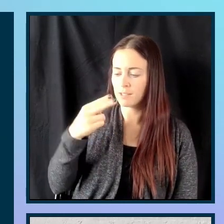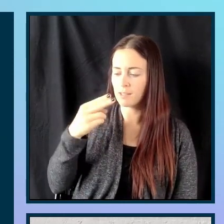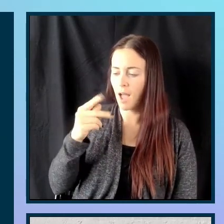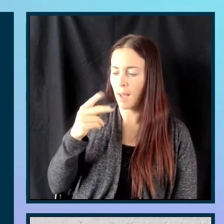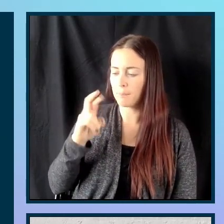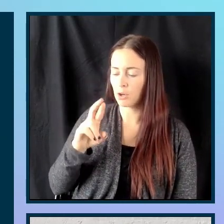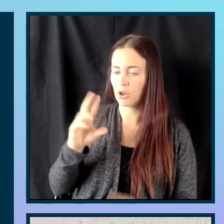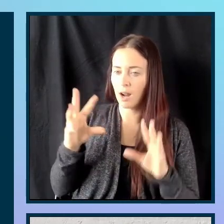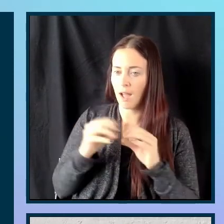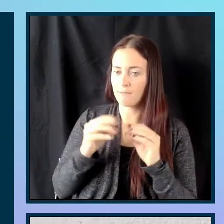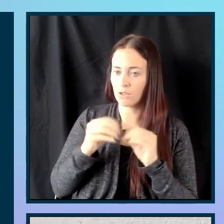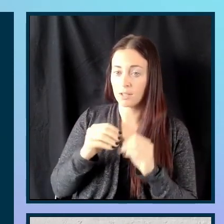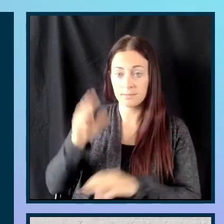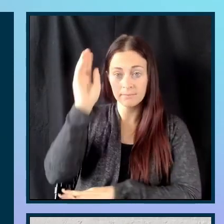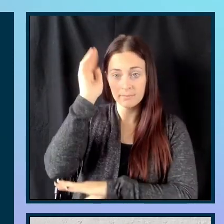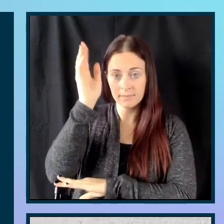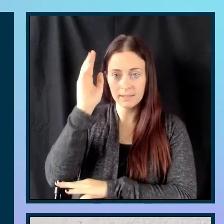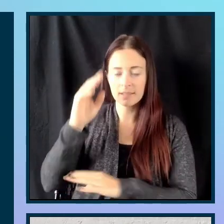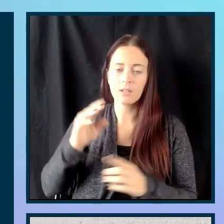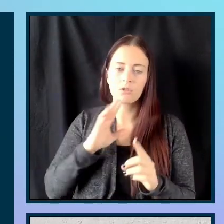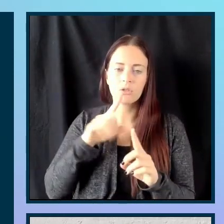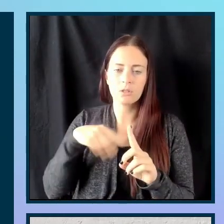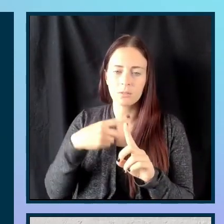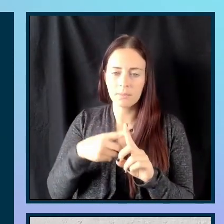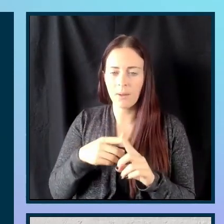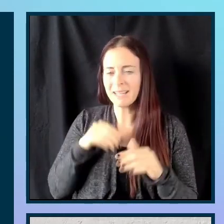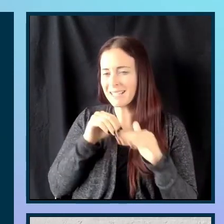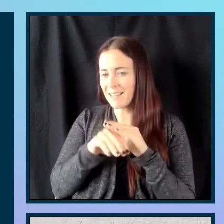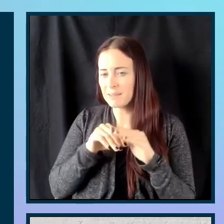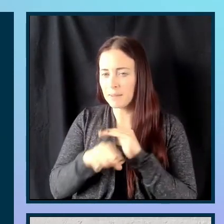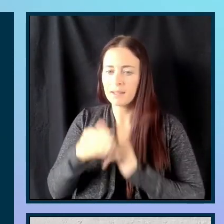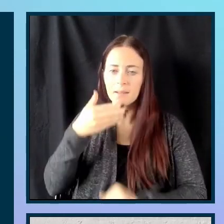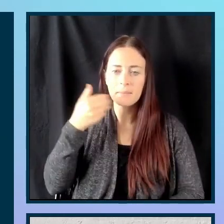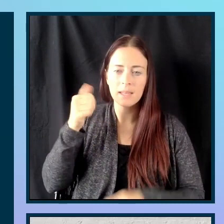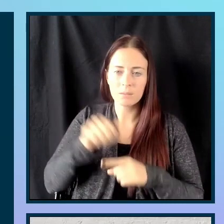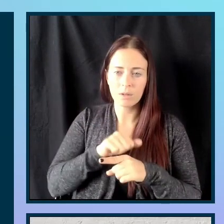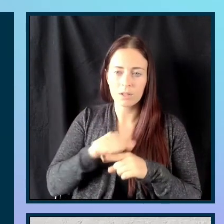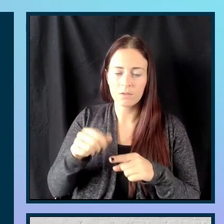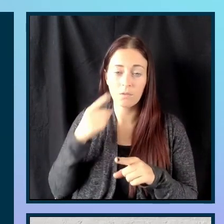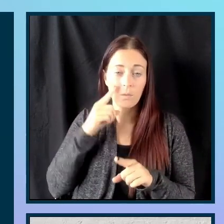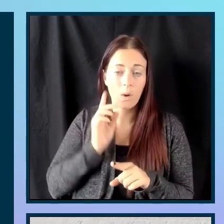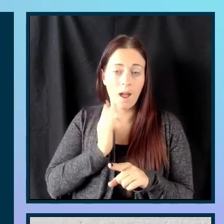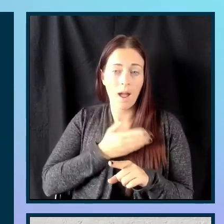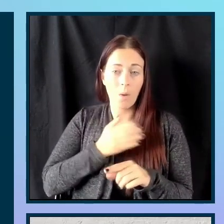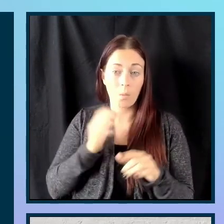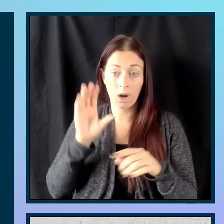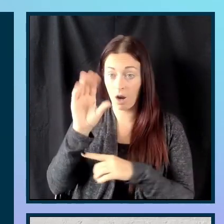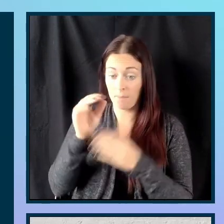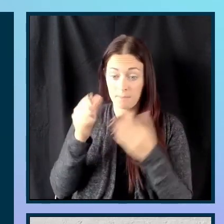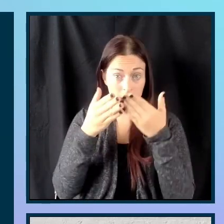raising awareness about accessibility best practices at our company-wide engineering meeting, and now axe-con.